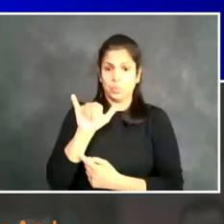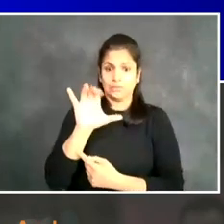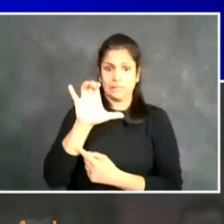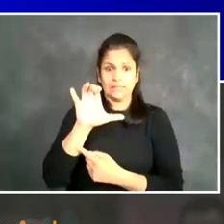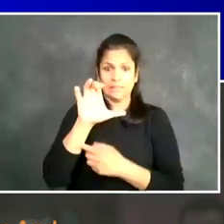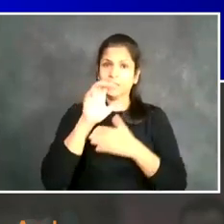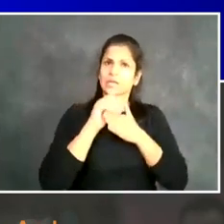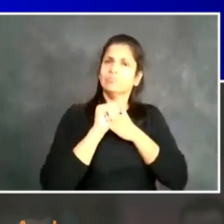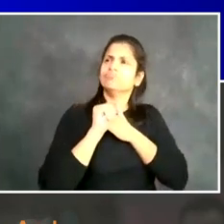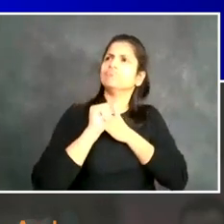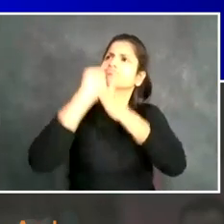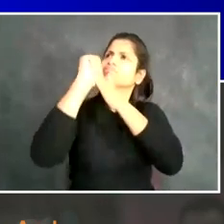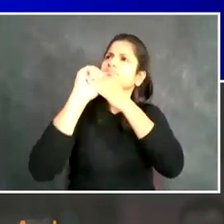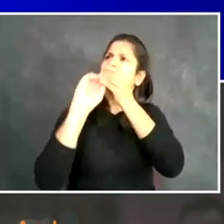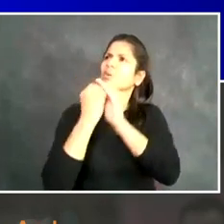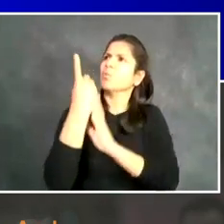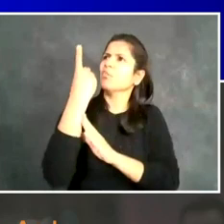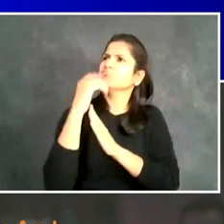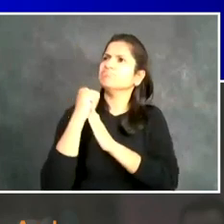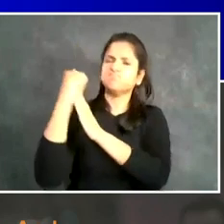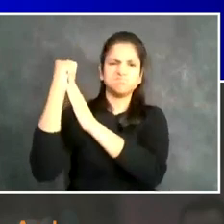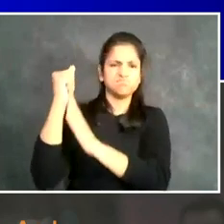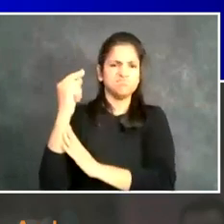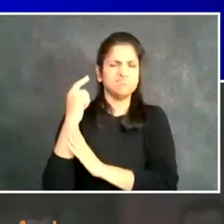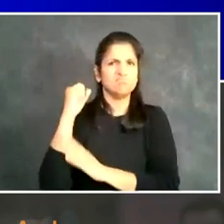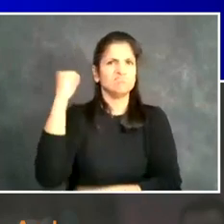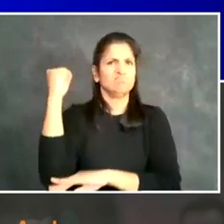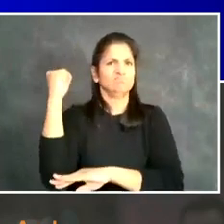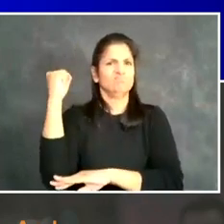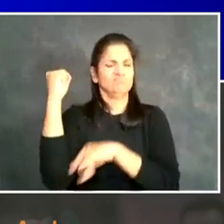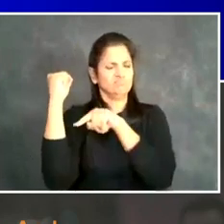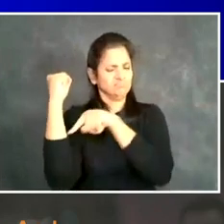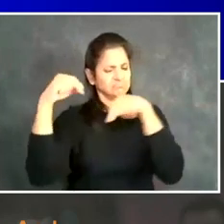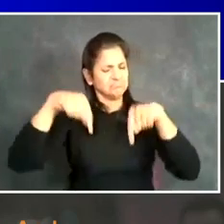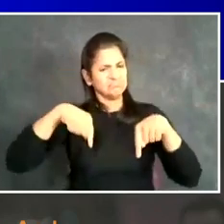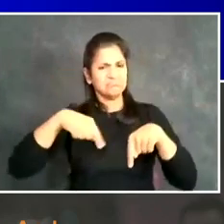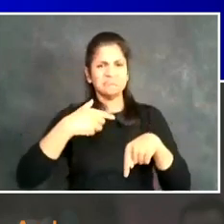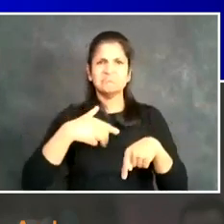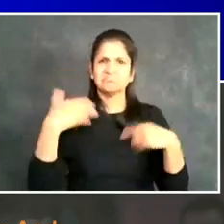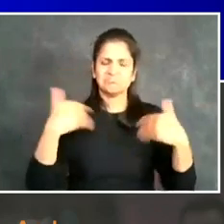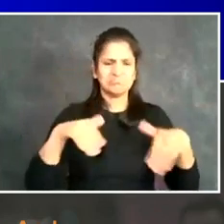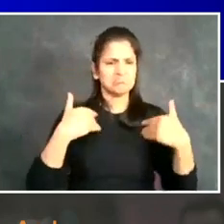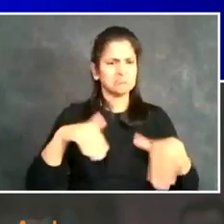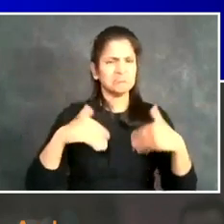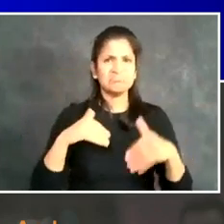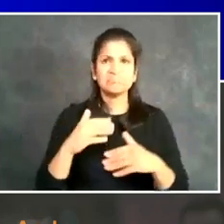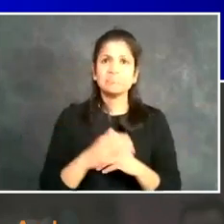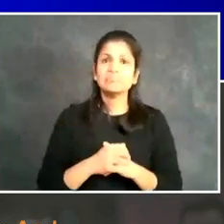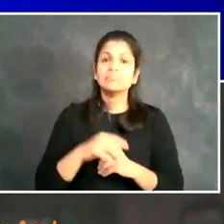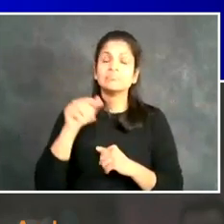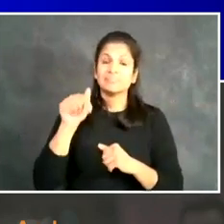COMPREHENSIVE MENTAL HEALTH PROGRAM FOR HEALTHCARE WORKERS AT THIS SCALE.